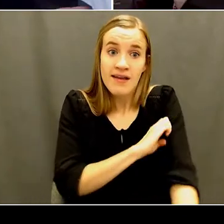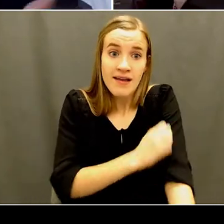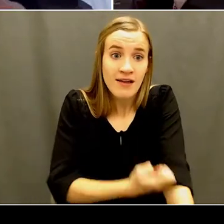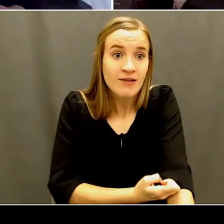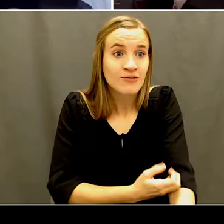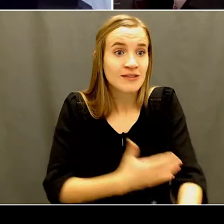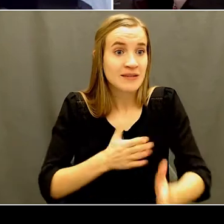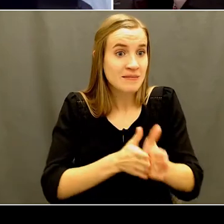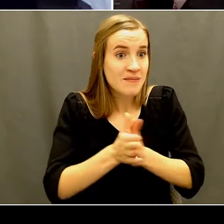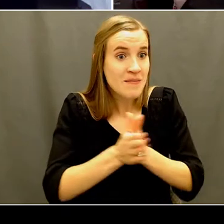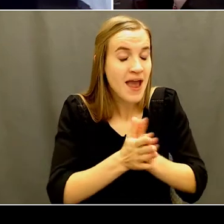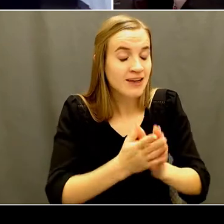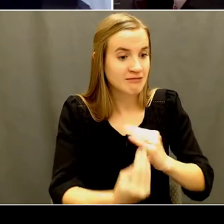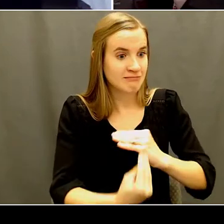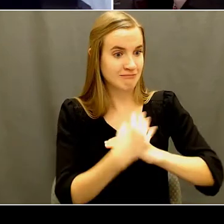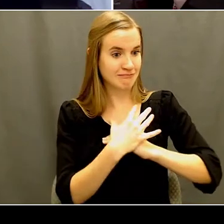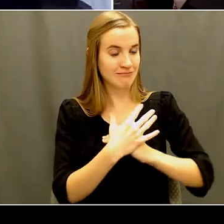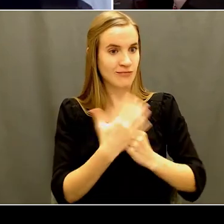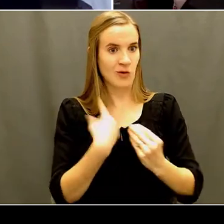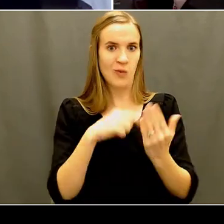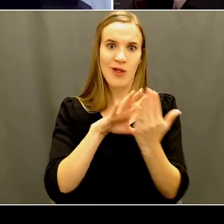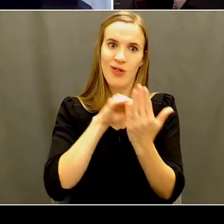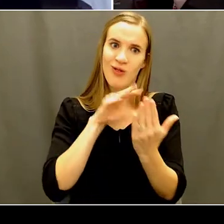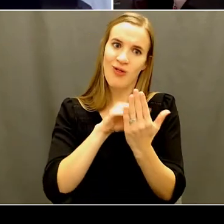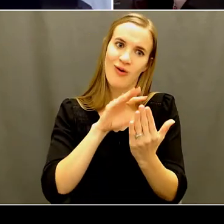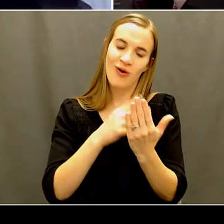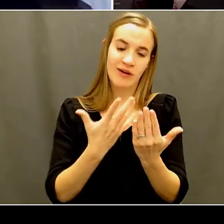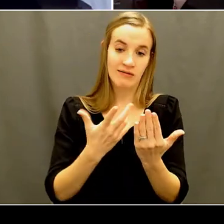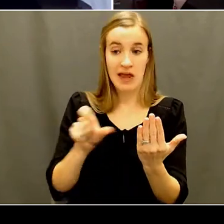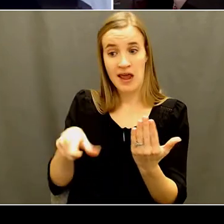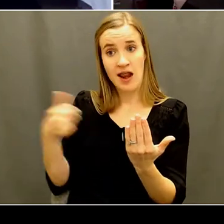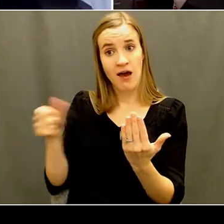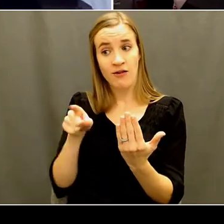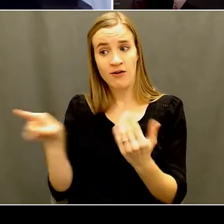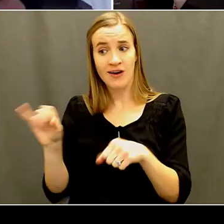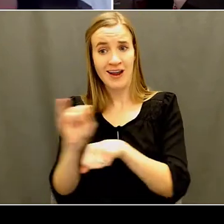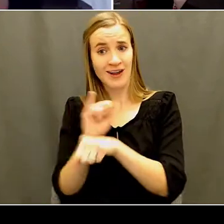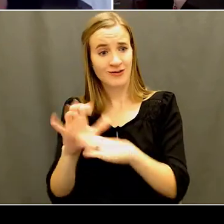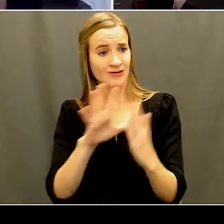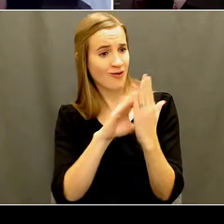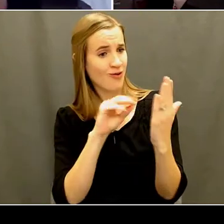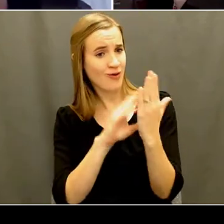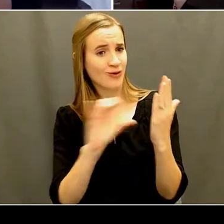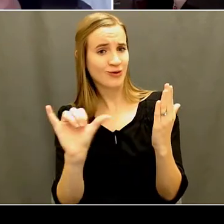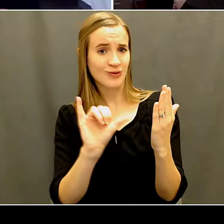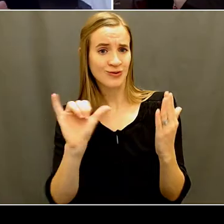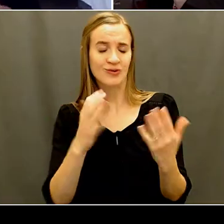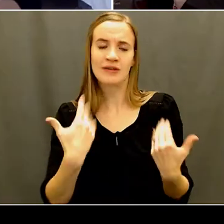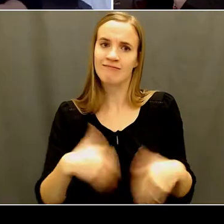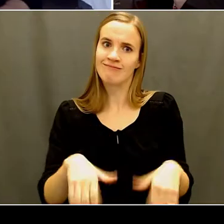you, as did everyone in the cohort. So just I am incredibly grateful to share